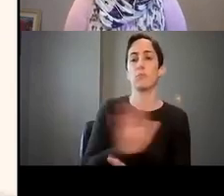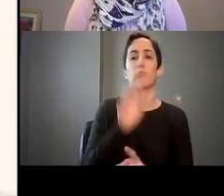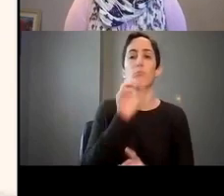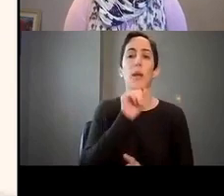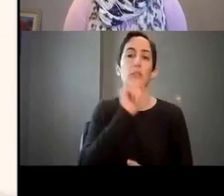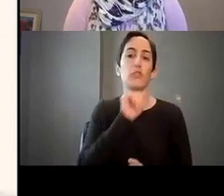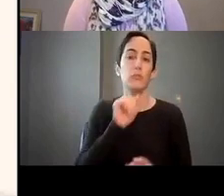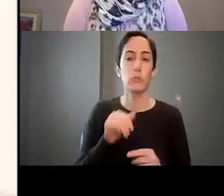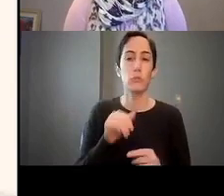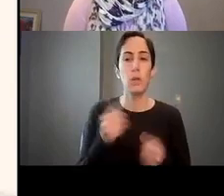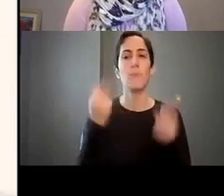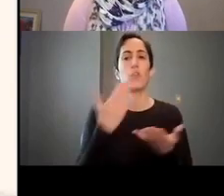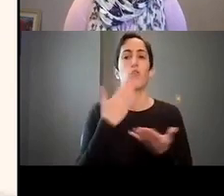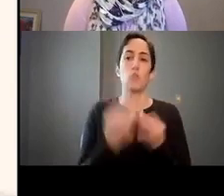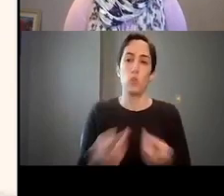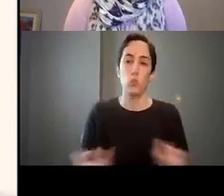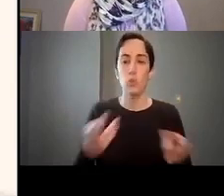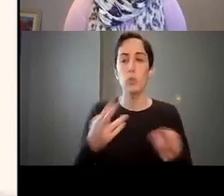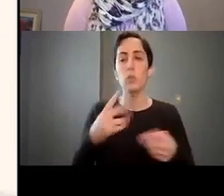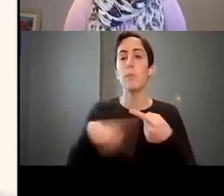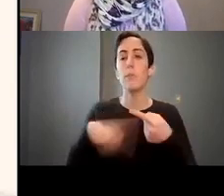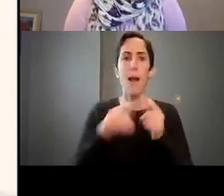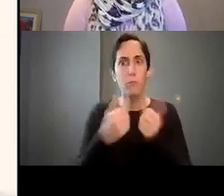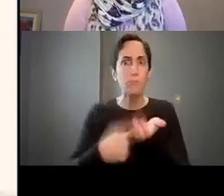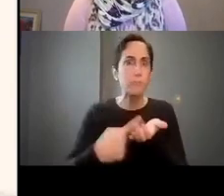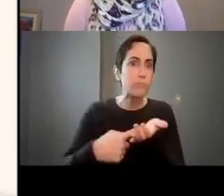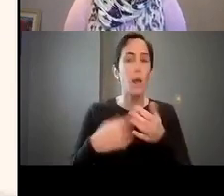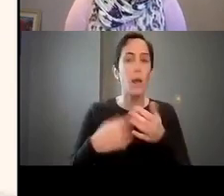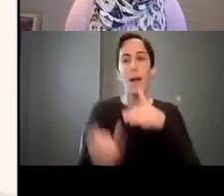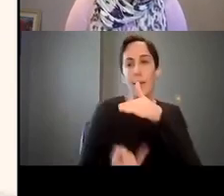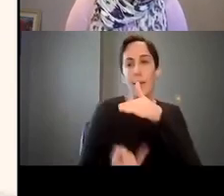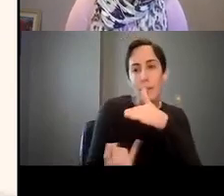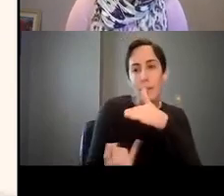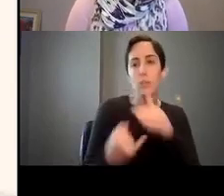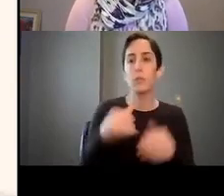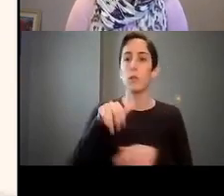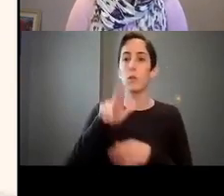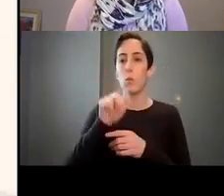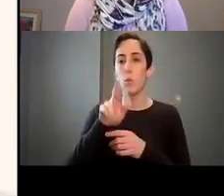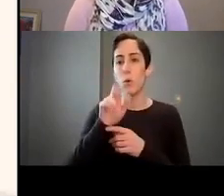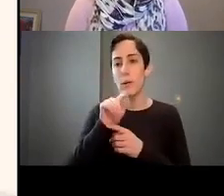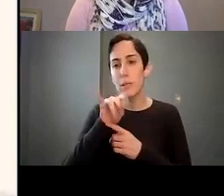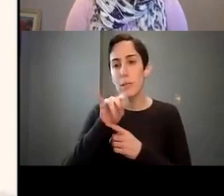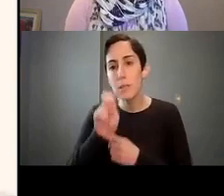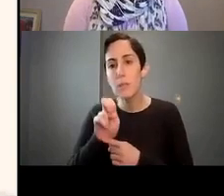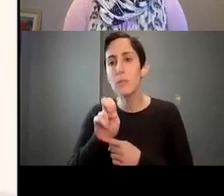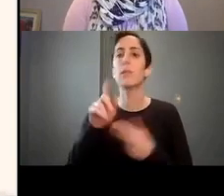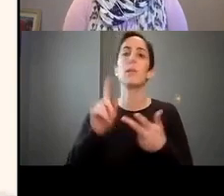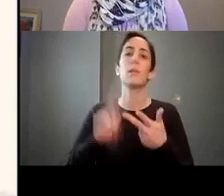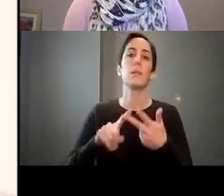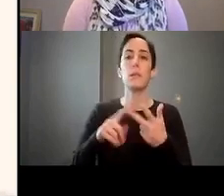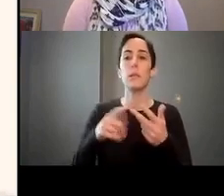isolation, or quarantine, or social recirculate about how to talk about distancing, or even the novel coronavirus isolation, or quarantine, or social with small kids, but I find that even distancing, or even the novel coronavirus